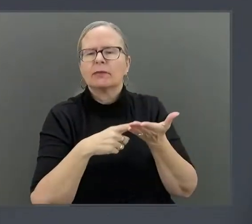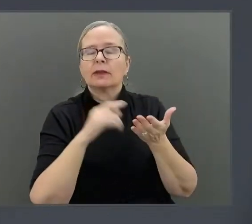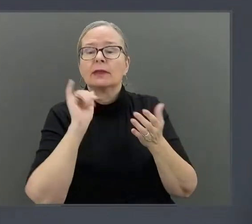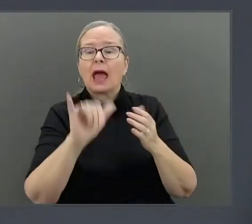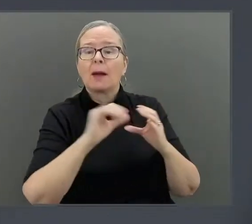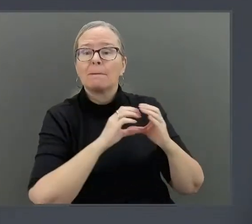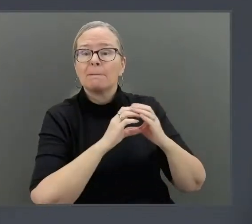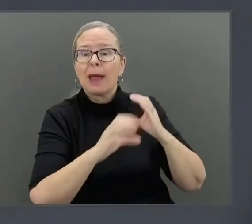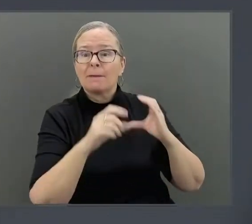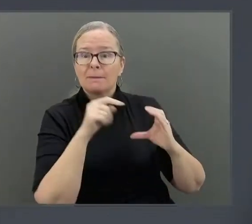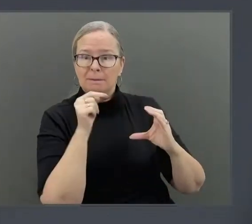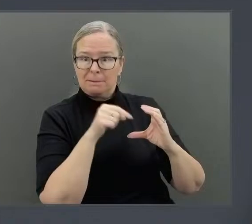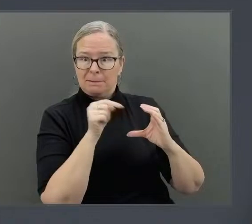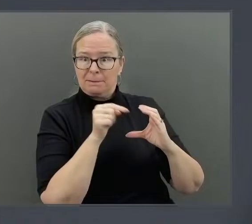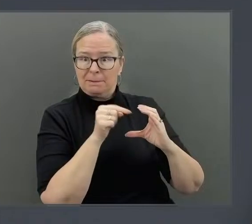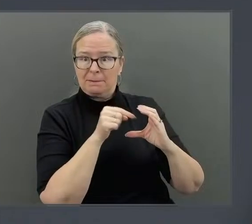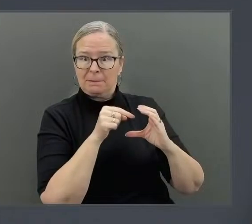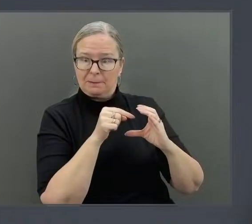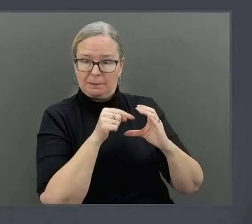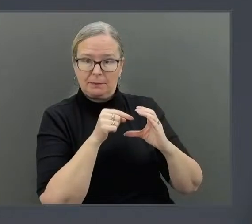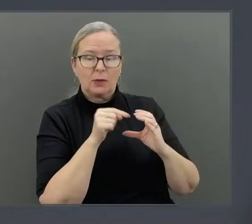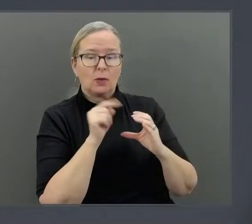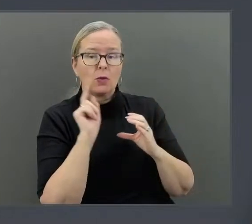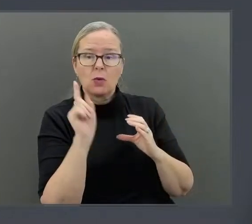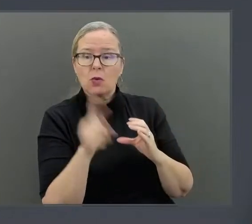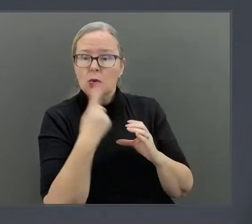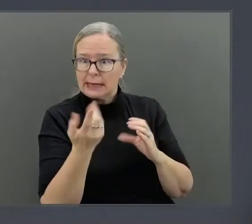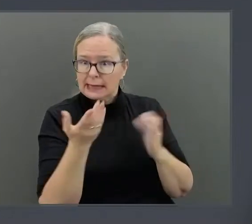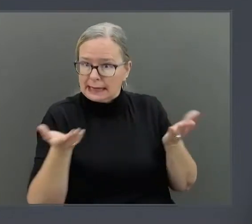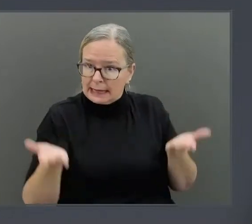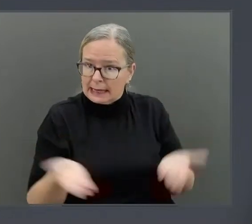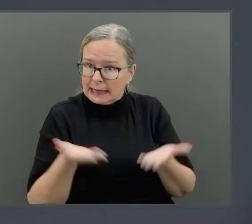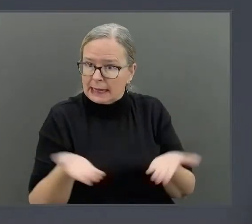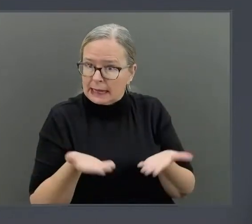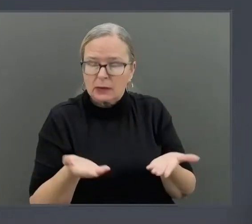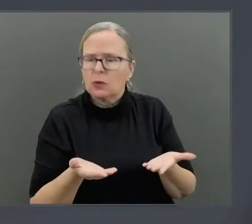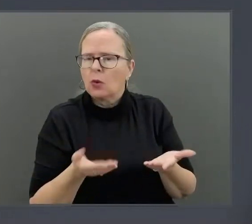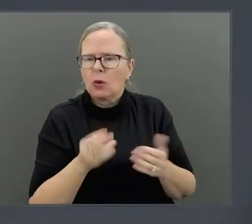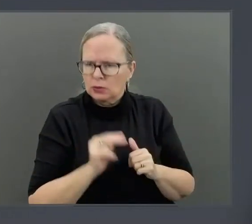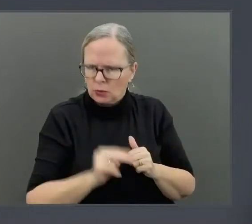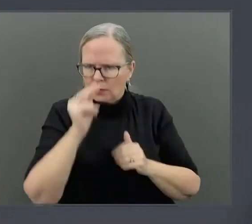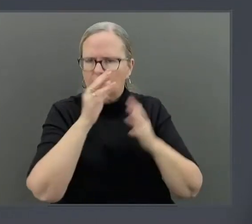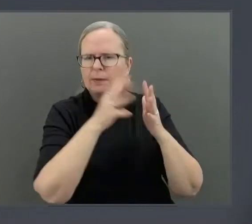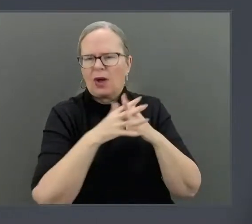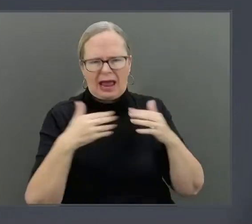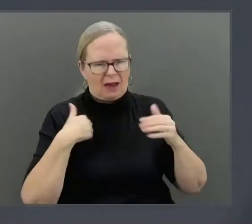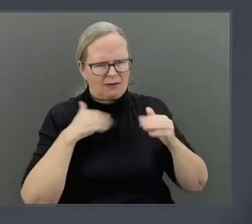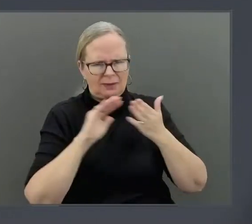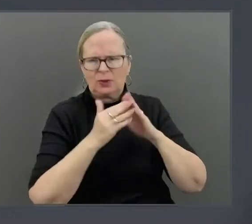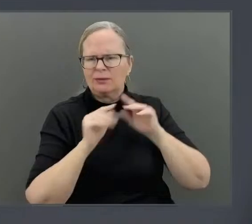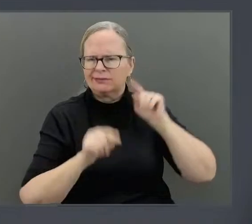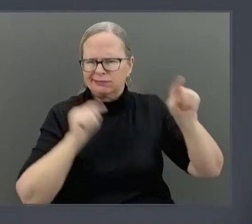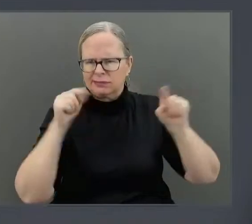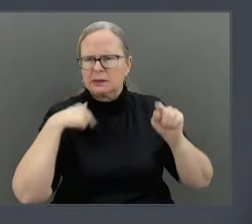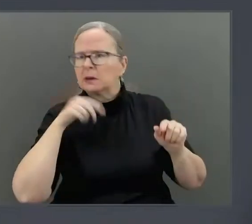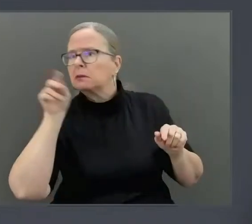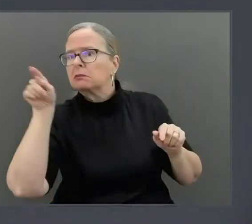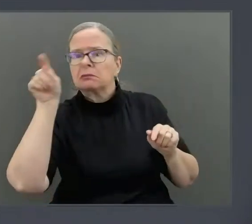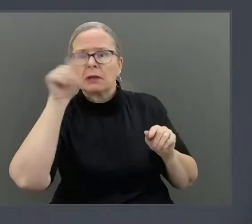and so not all of these pipe sections are failing uh we now are learning more about our pipe and our review will help to inform our asset management plan as we go